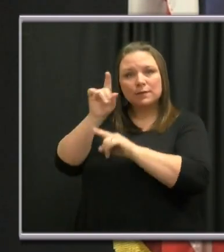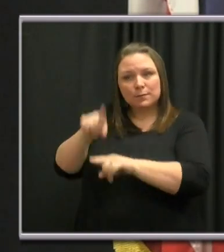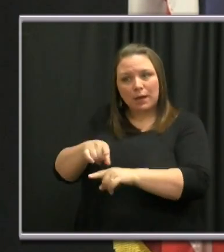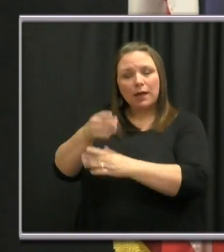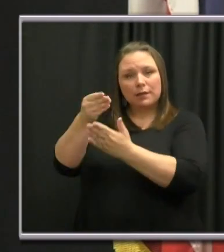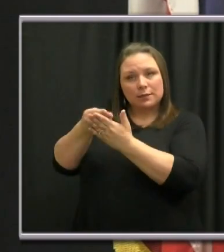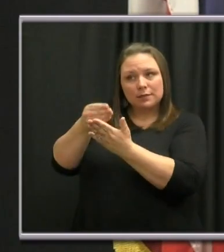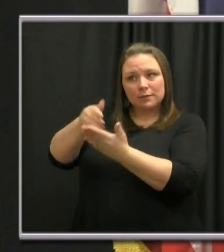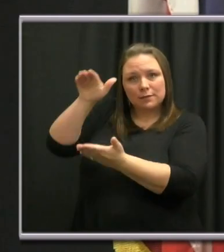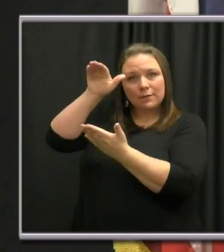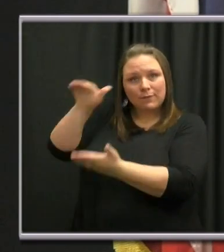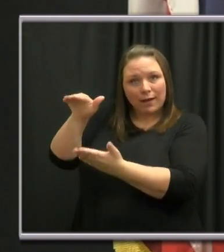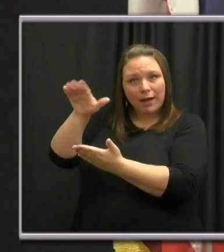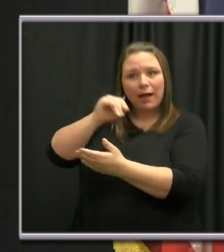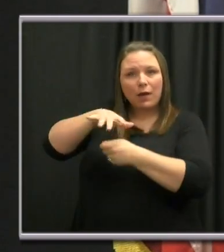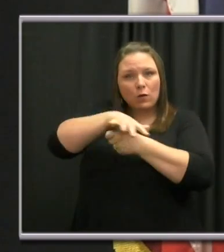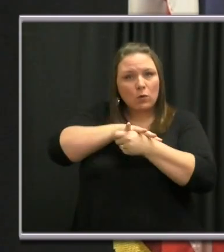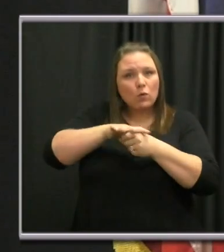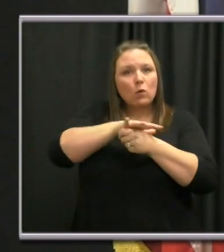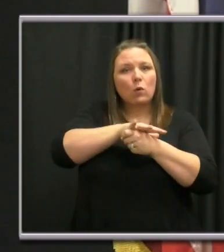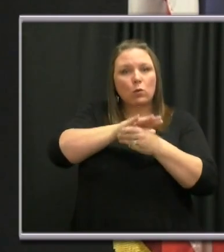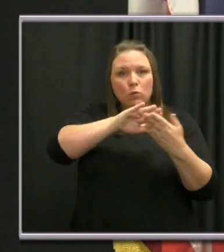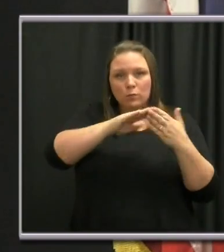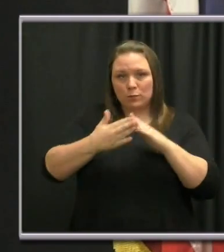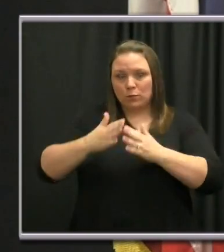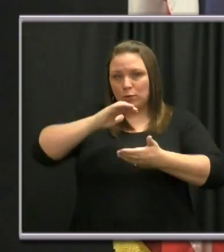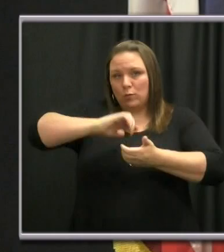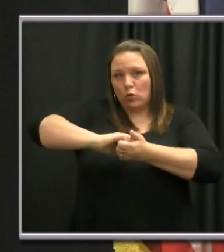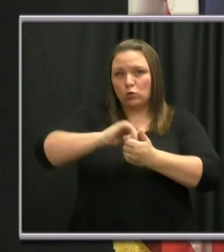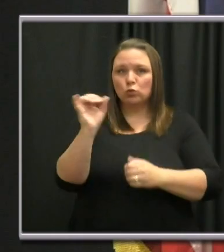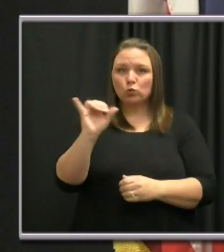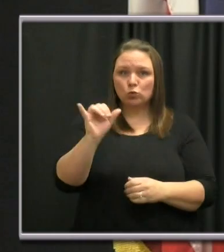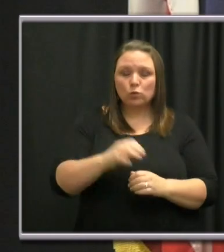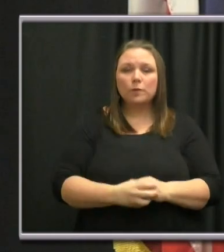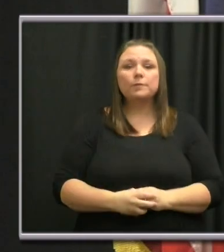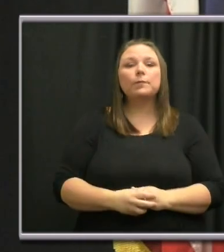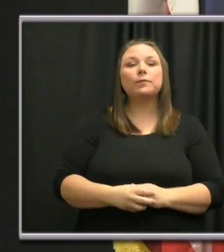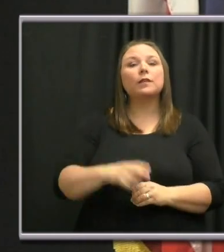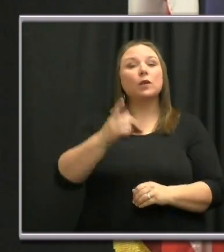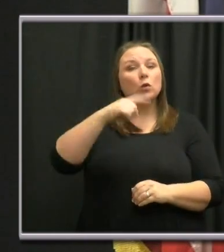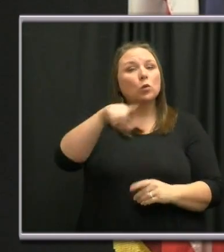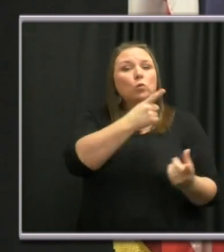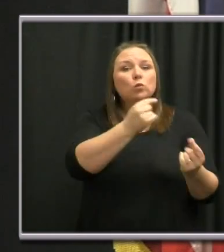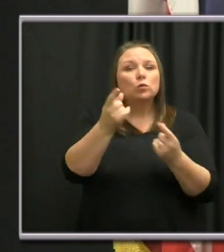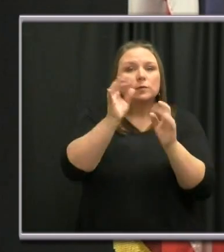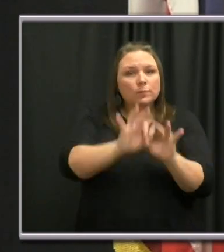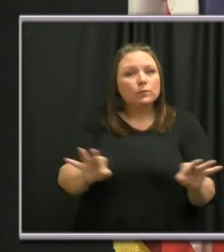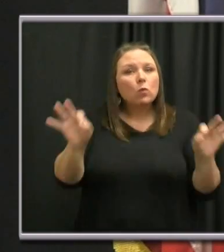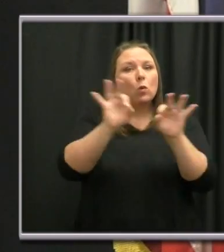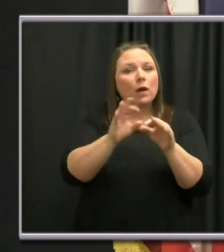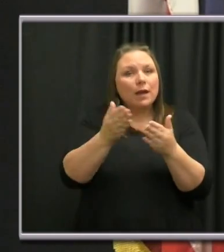THROUGH THE KERALA THE CODE NINETEEN RESPONSE FUND. AND